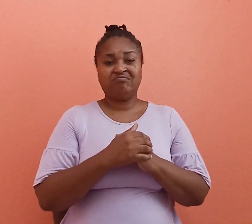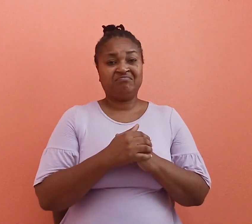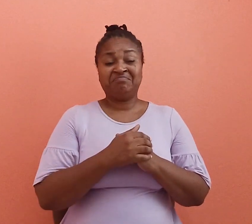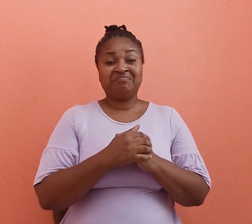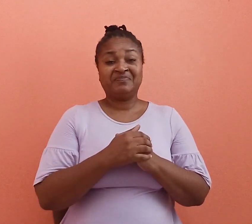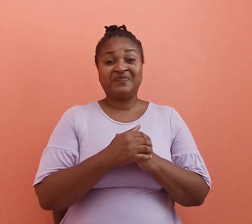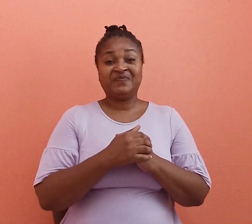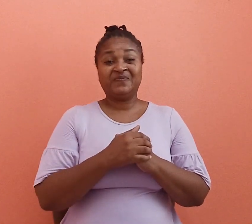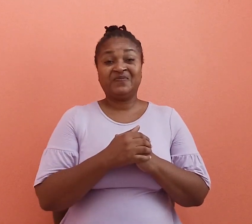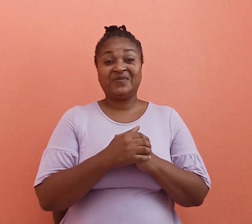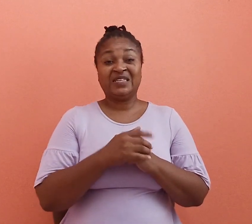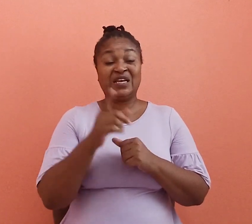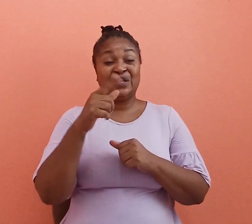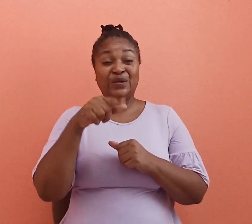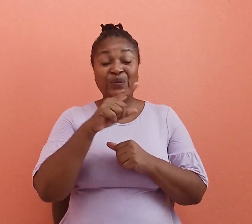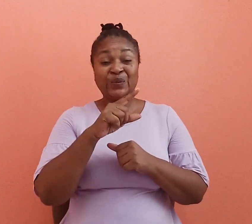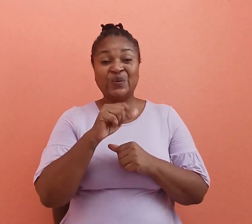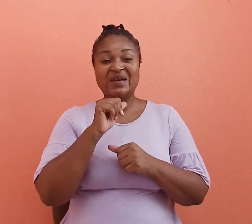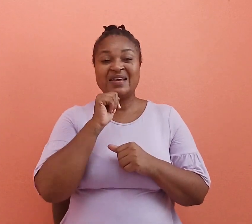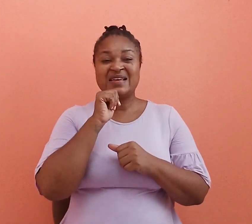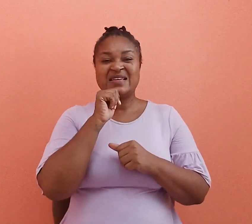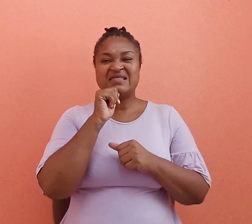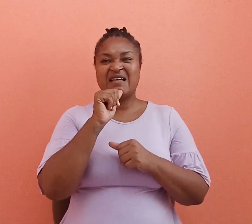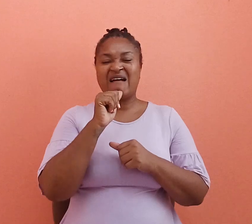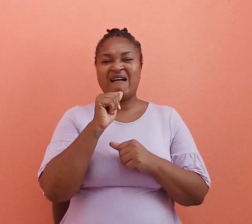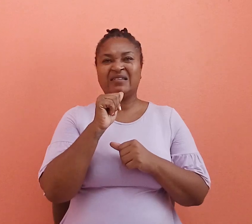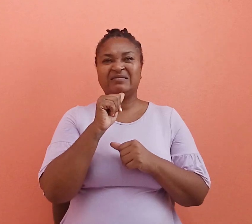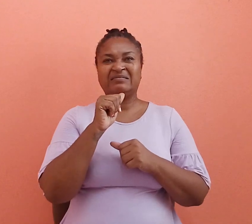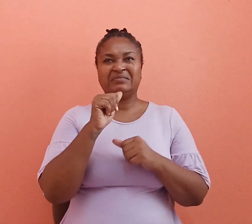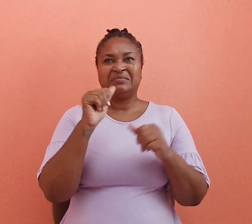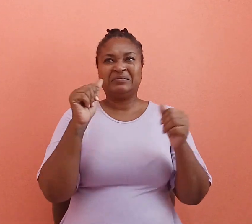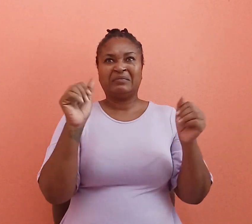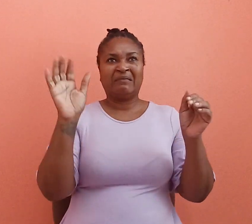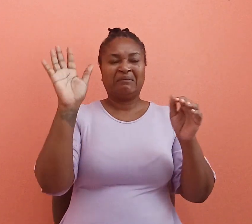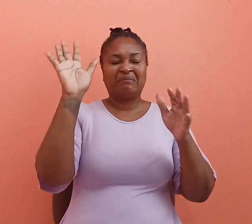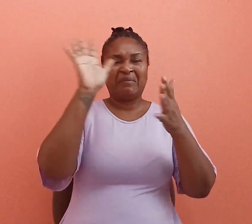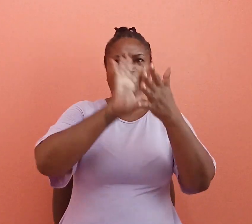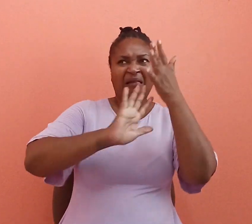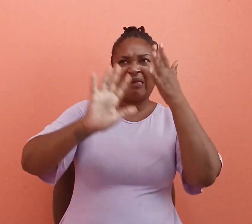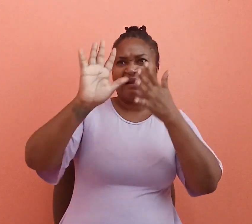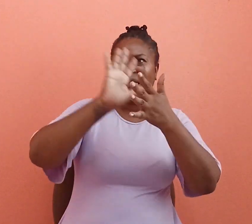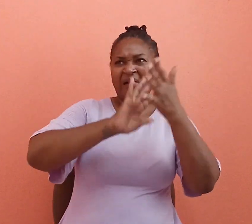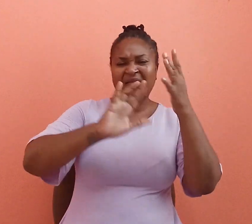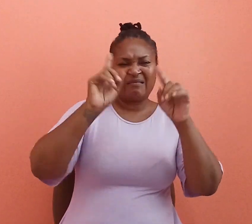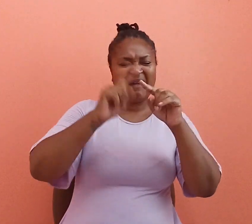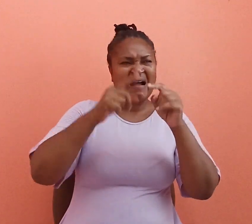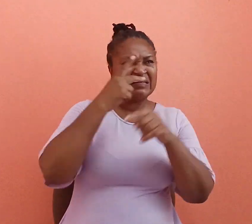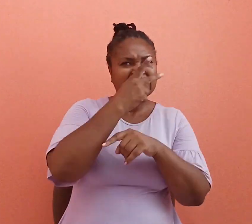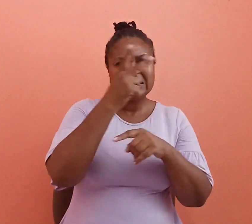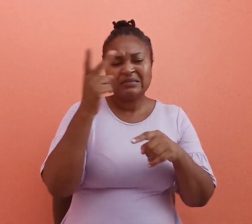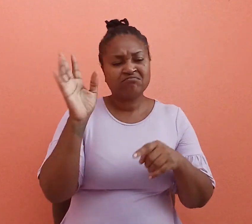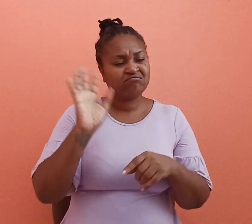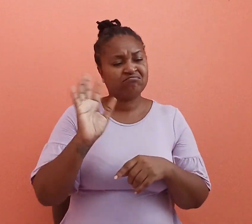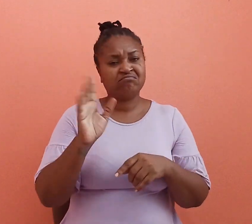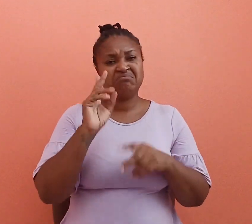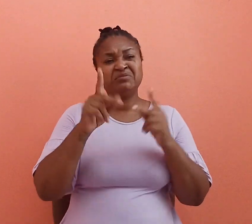You are not invisible.